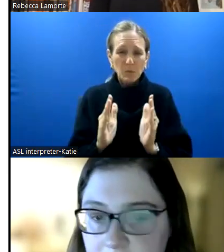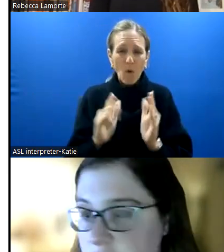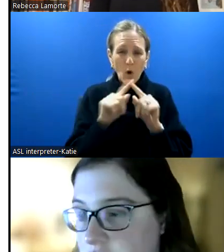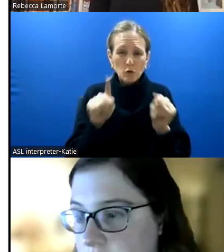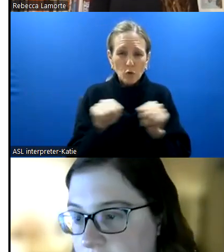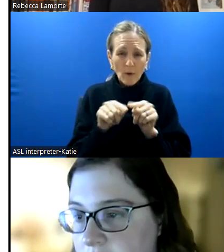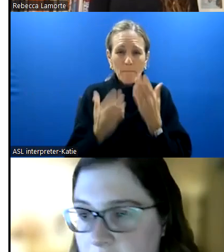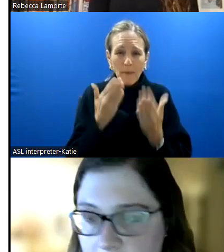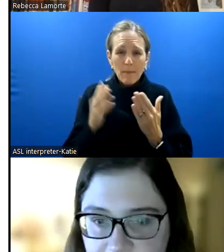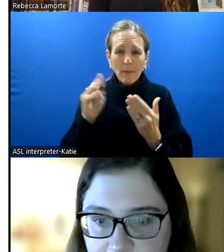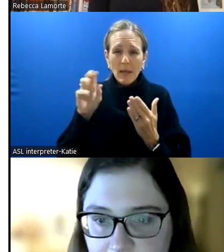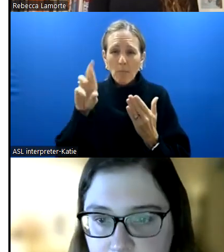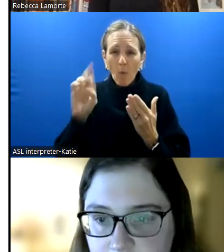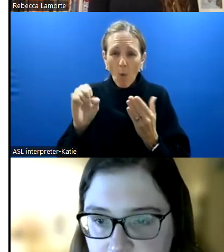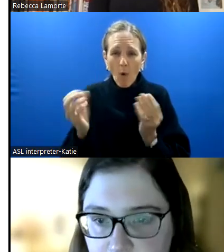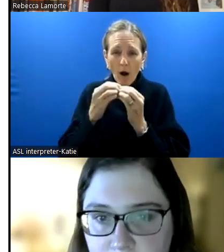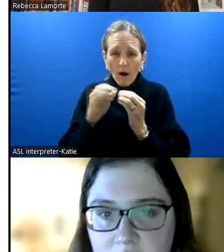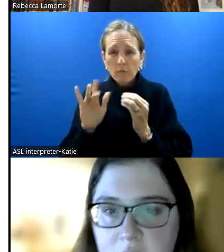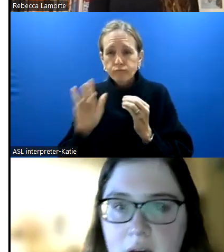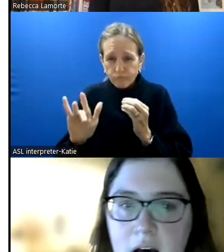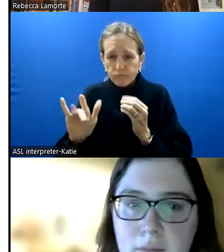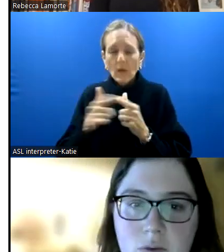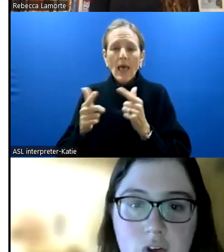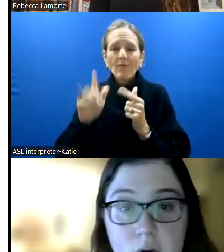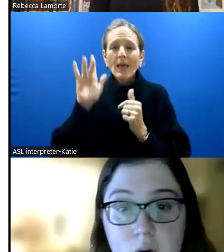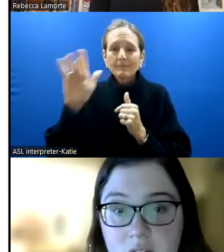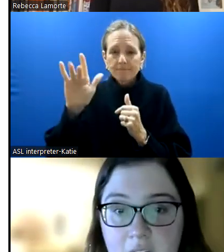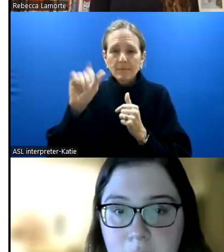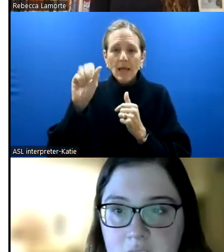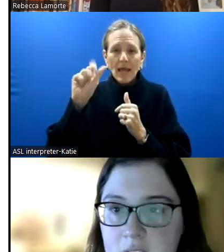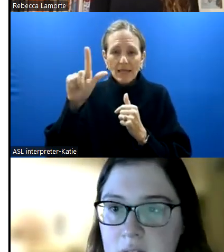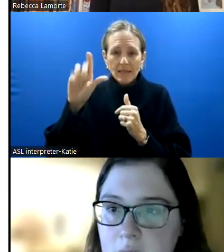and then choose the American Sign Language Channel. To view closed captioning,